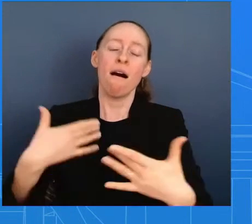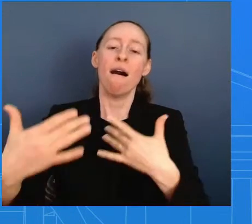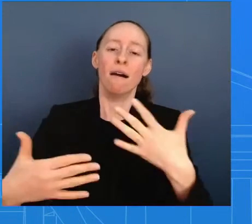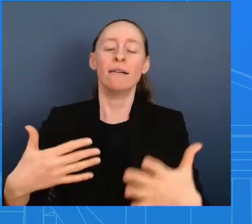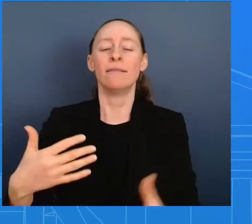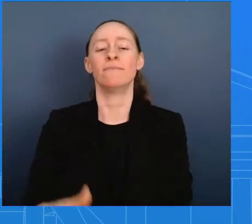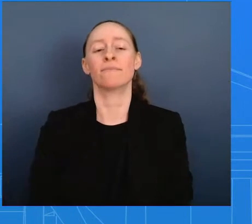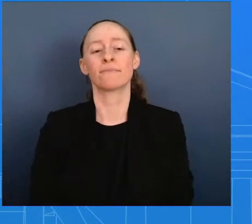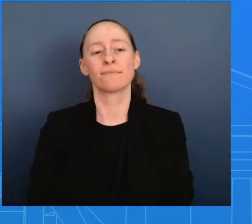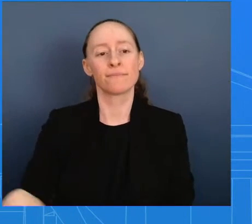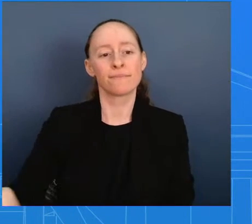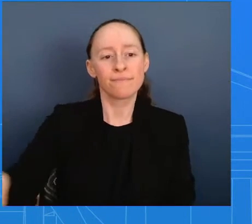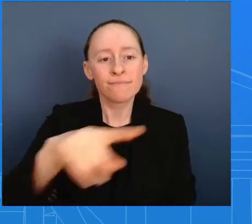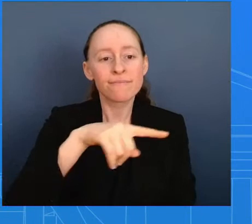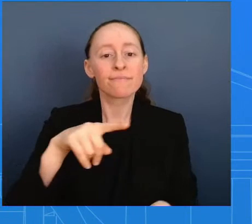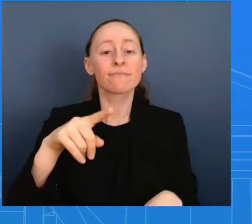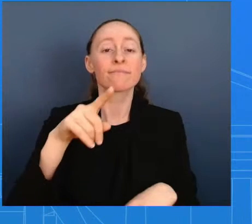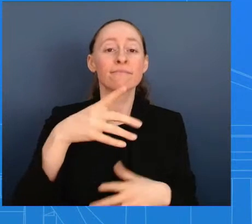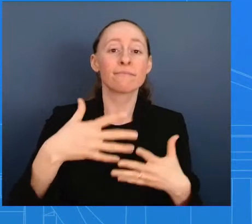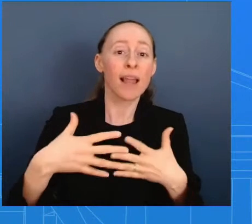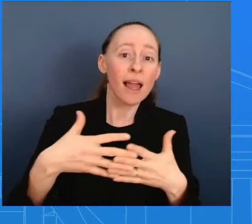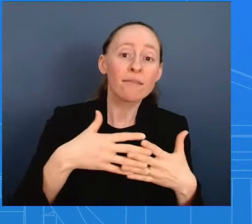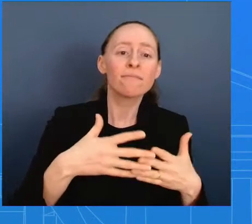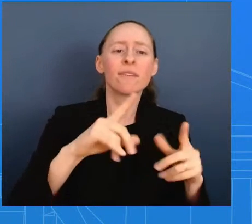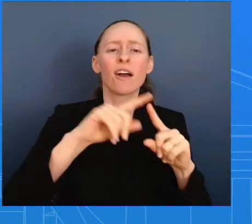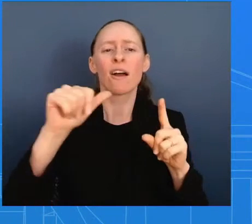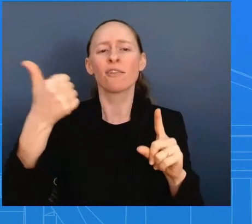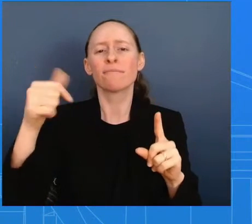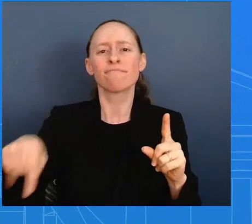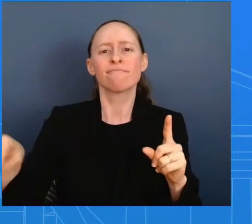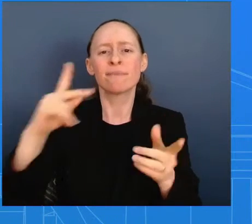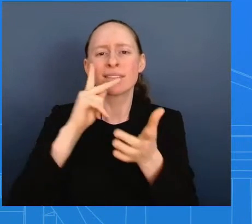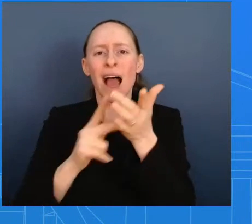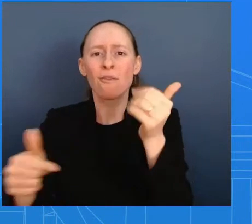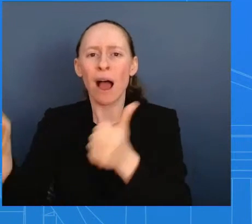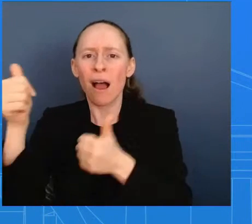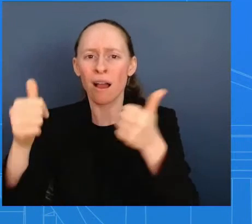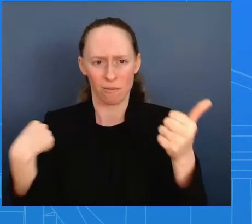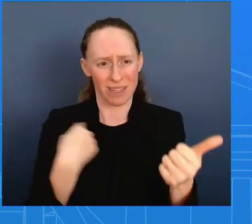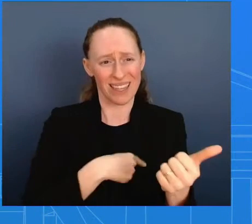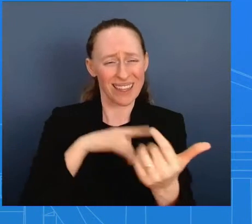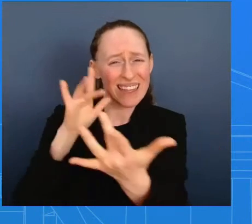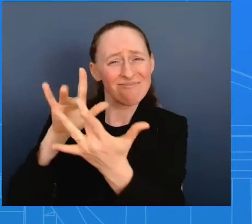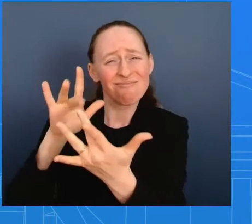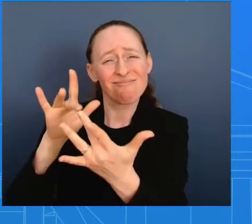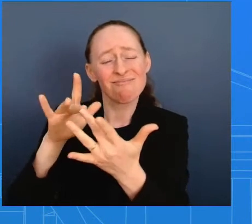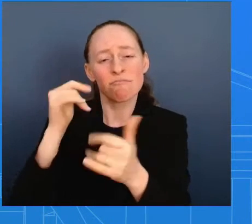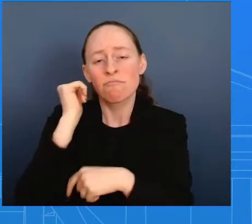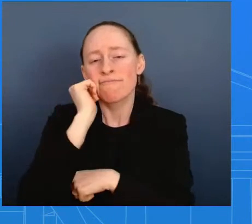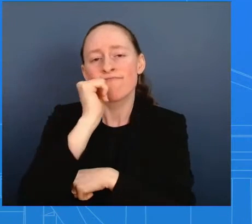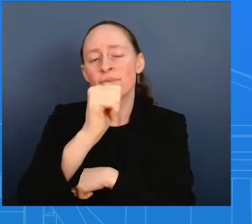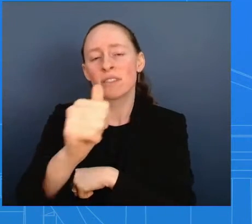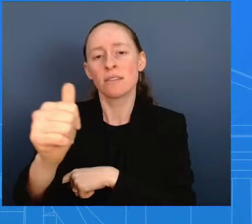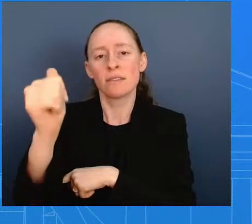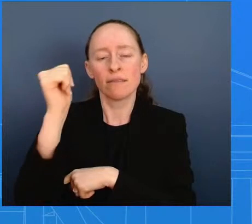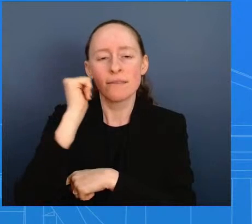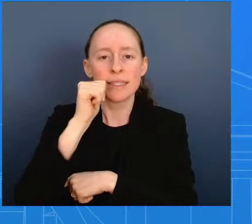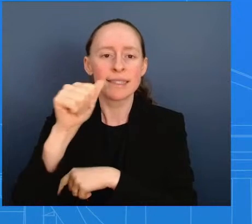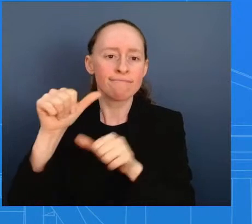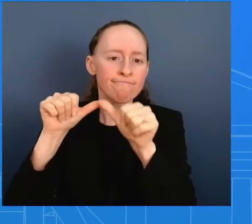myself working day in, day out to coordinate those deliveries and to put Ukraine in a position where it is better able